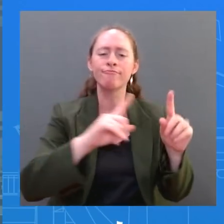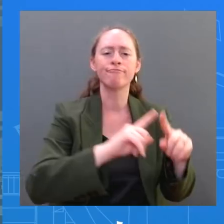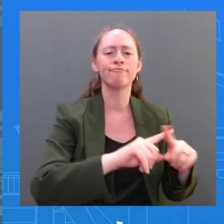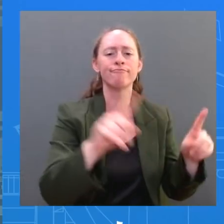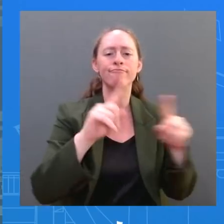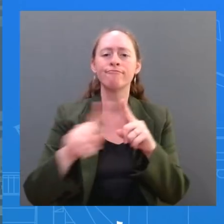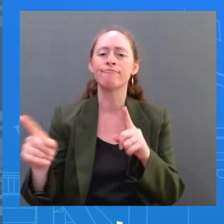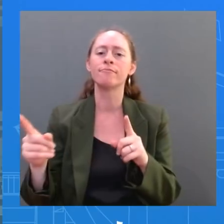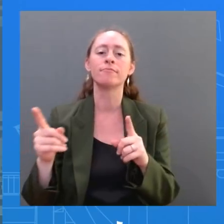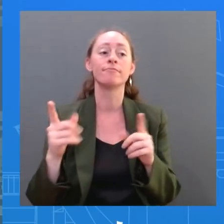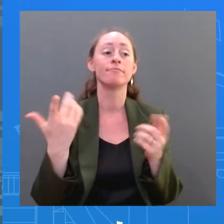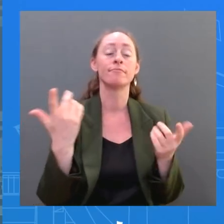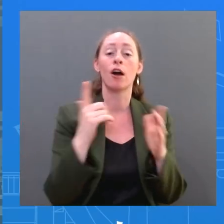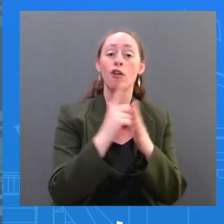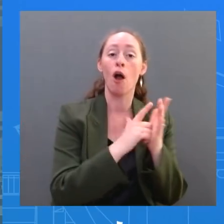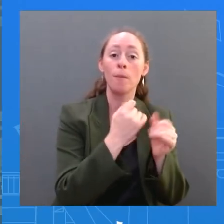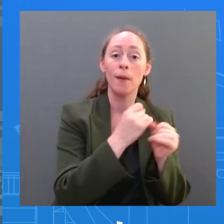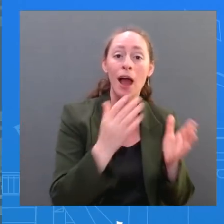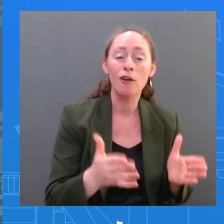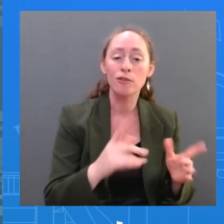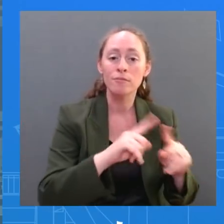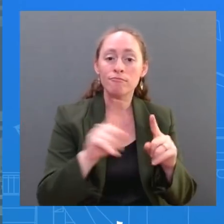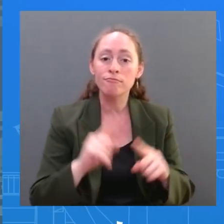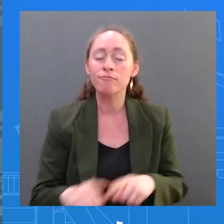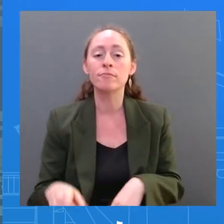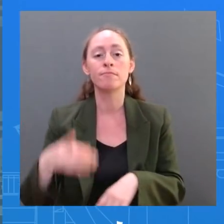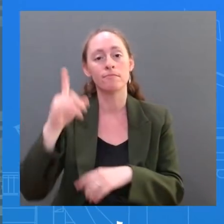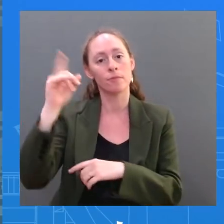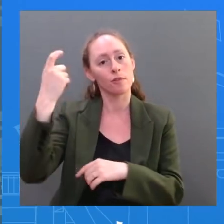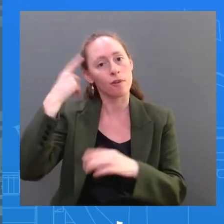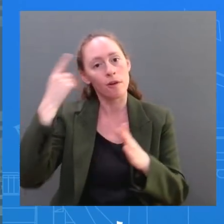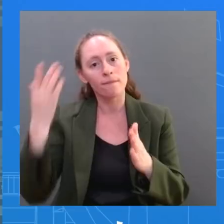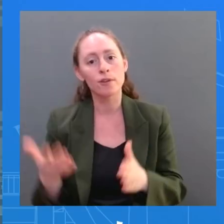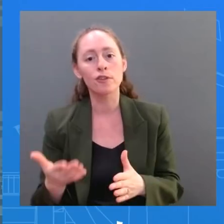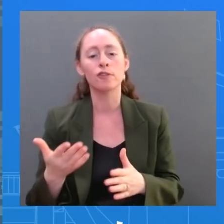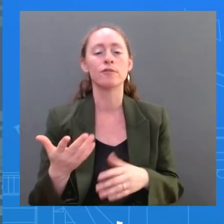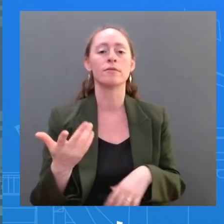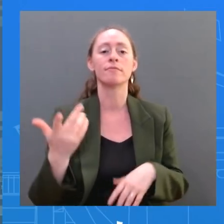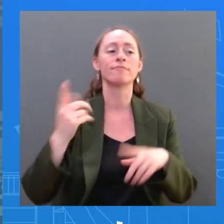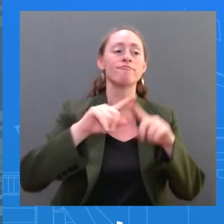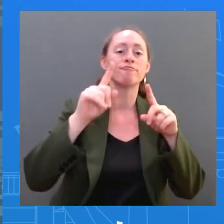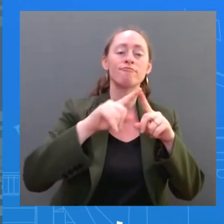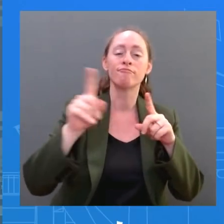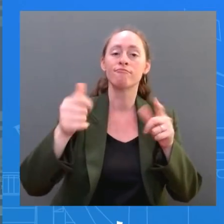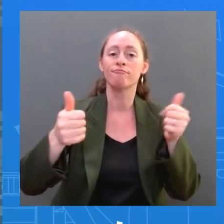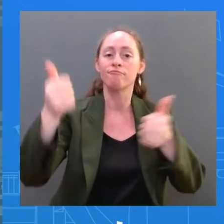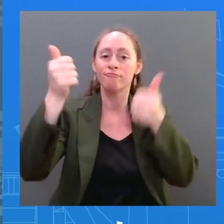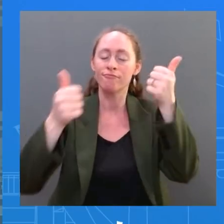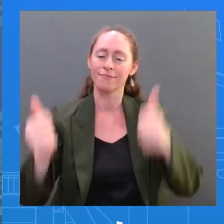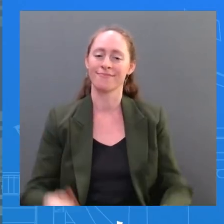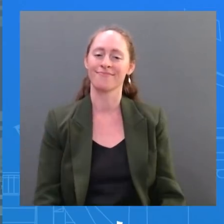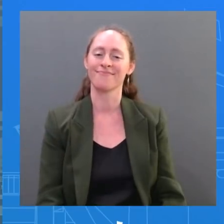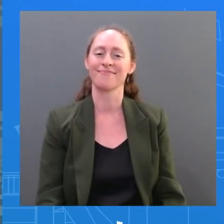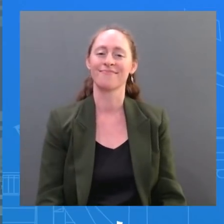as have I, with all of those different state officials. One of the things that has come to the front is the avail --